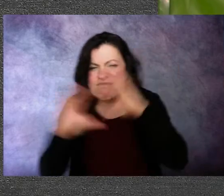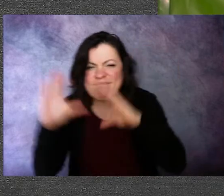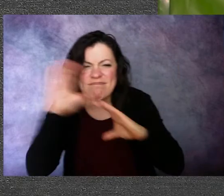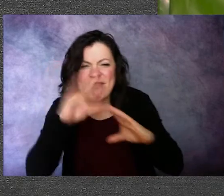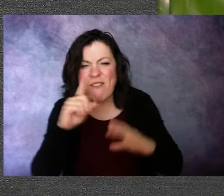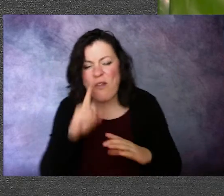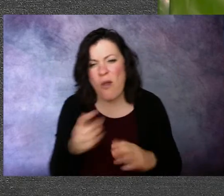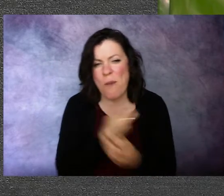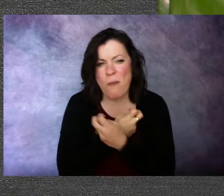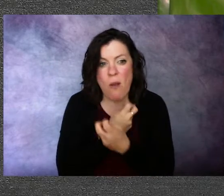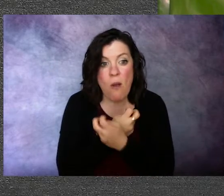"We find them.